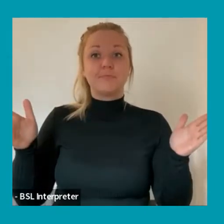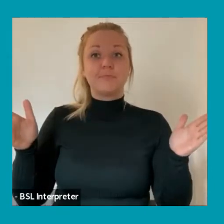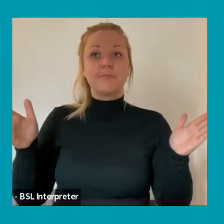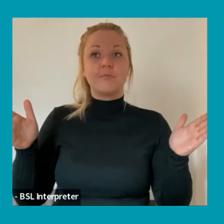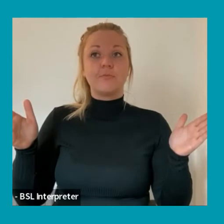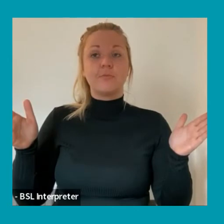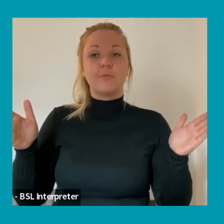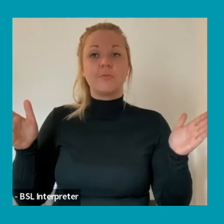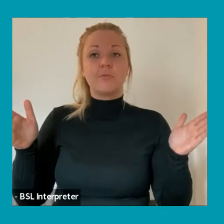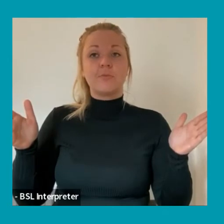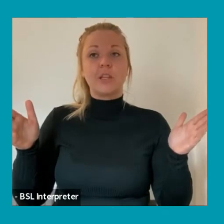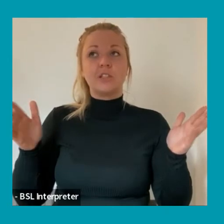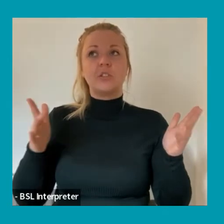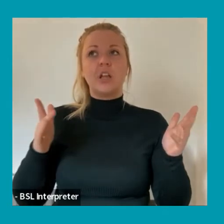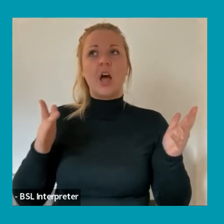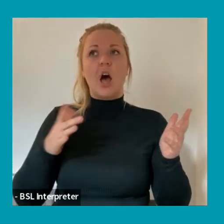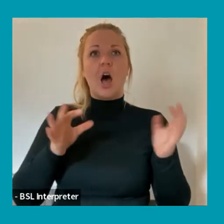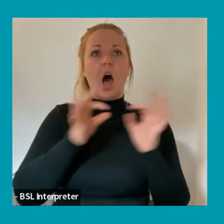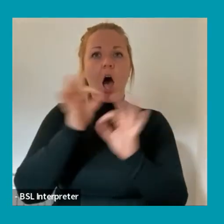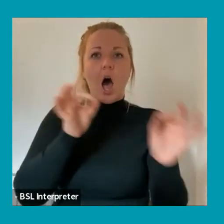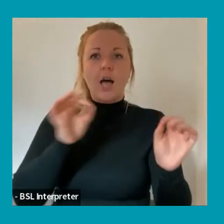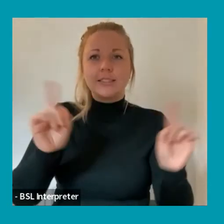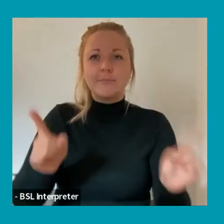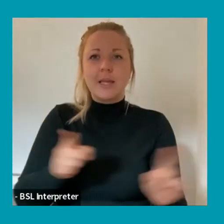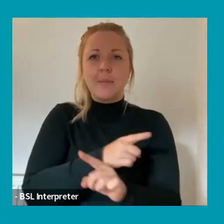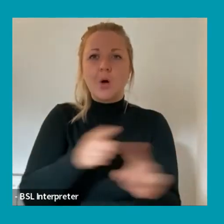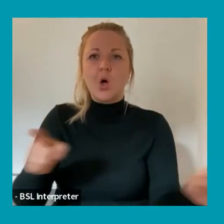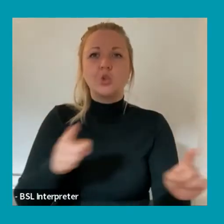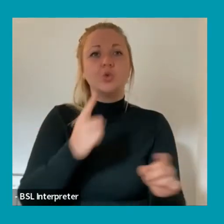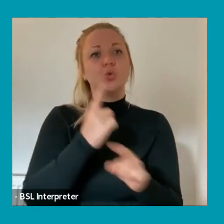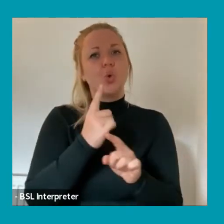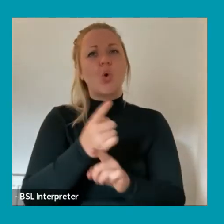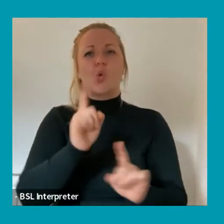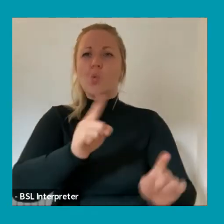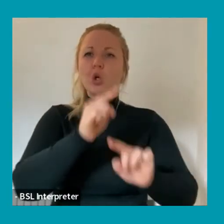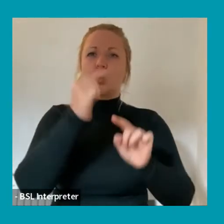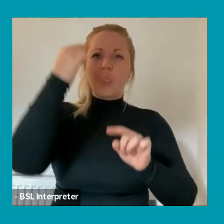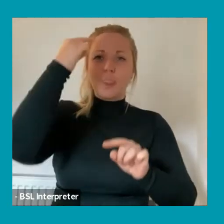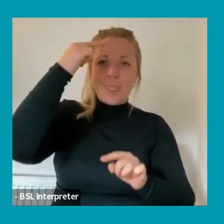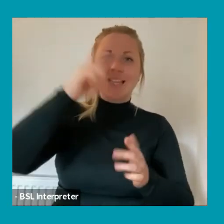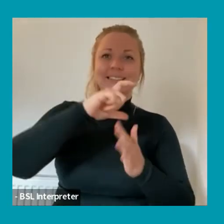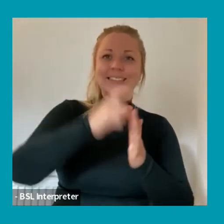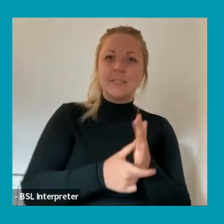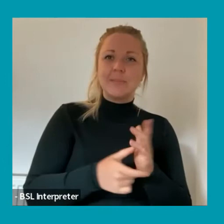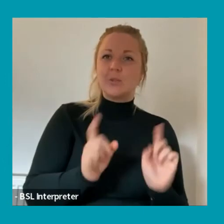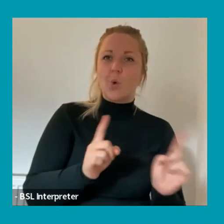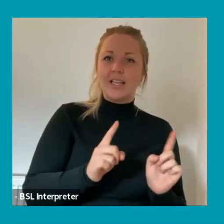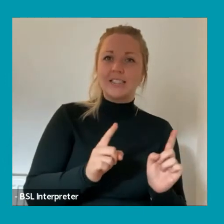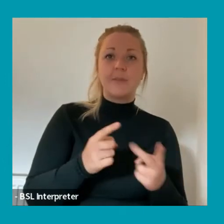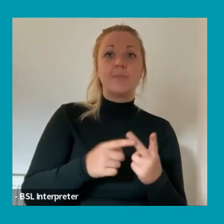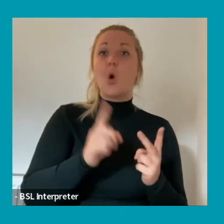We're getting people to talk about what is a disability? Or what are some of the barriers that would stop people disclosing?